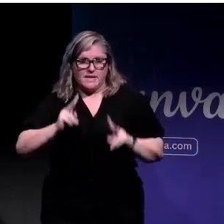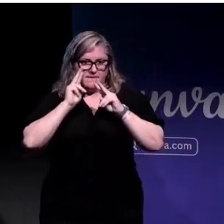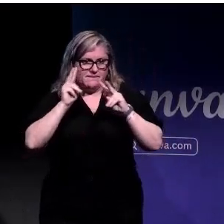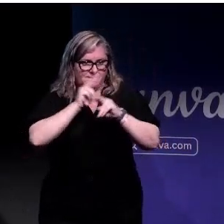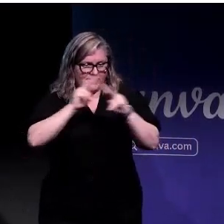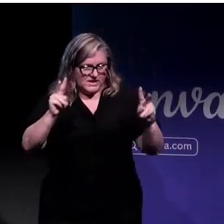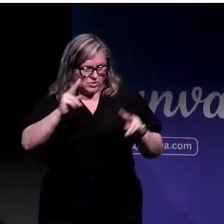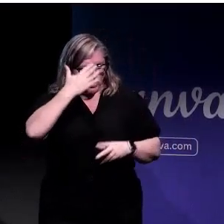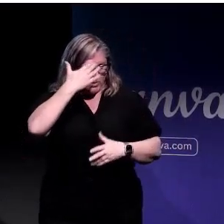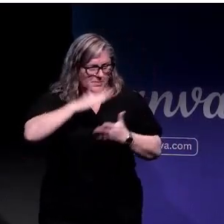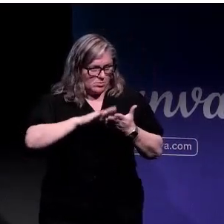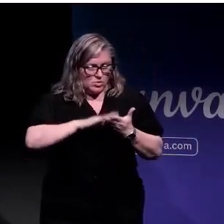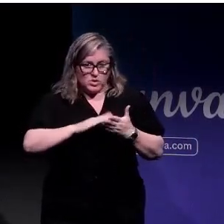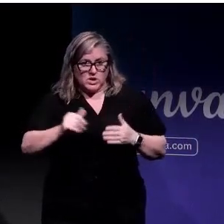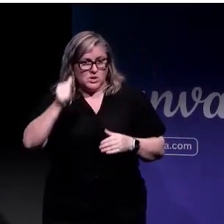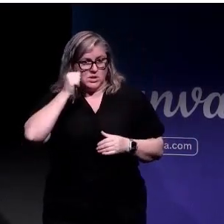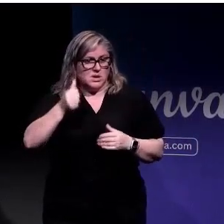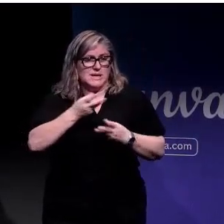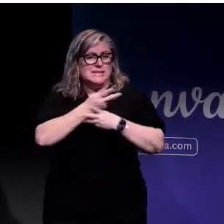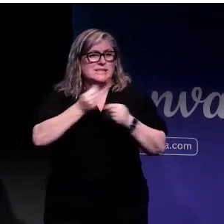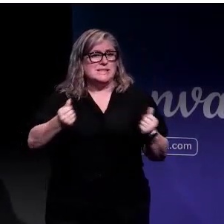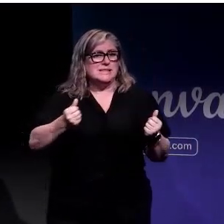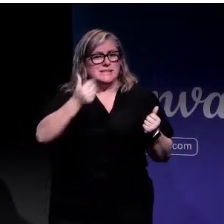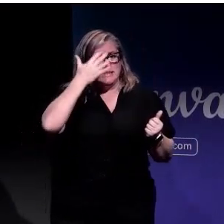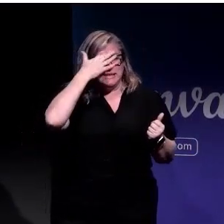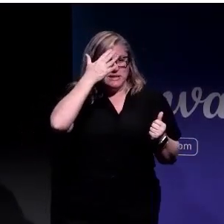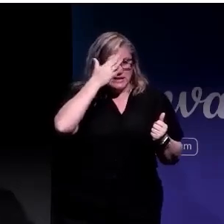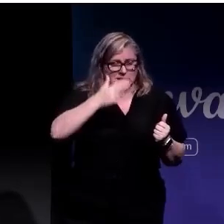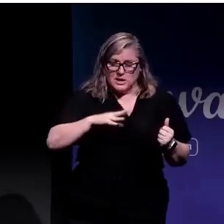We know that some adults who are in remission from methylamphetamine use,